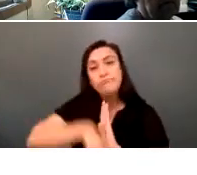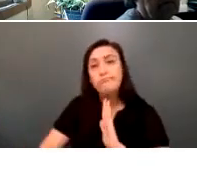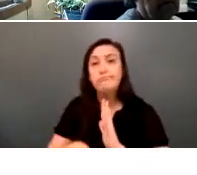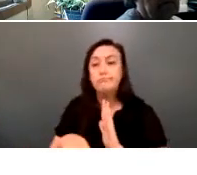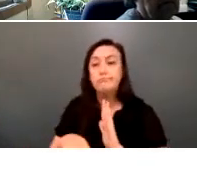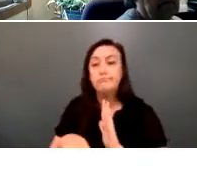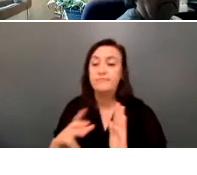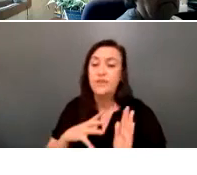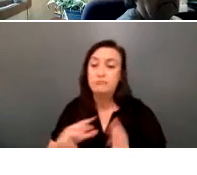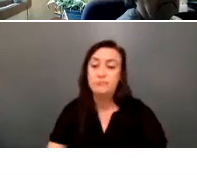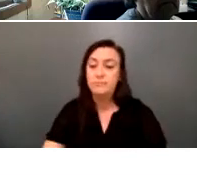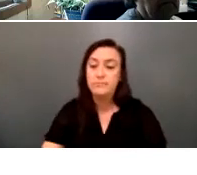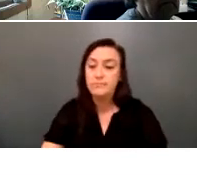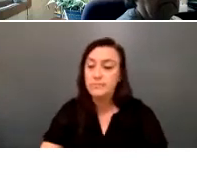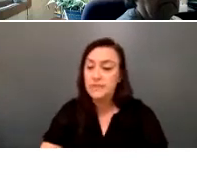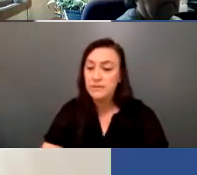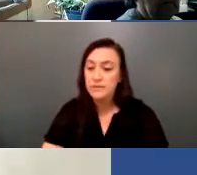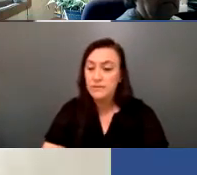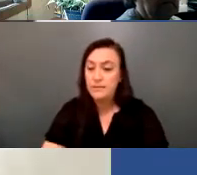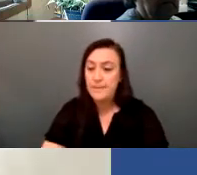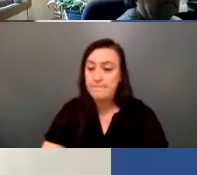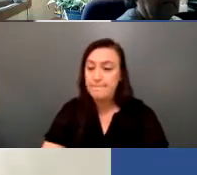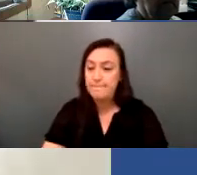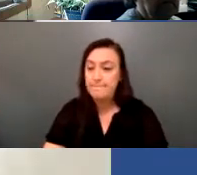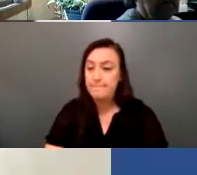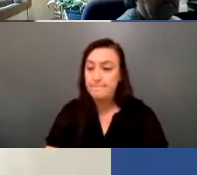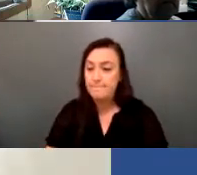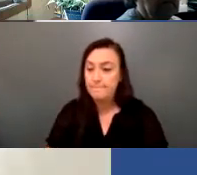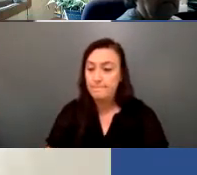about that information. Alright, some additional training that's required